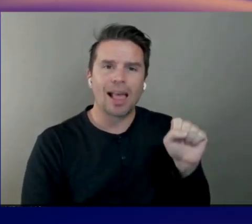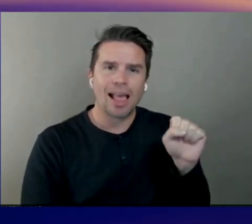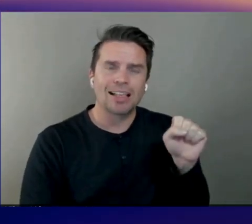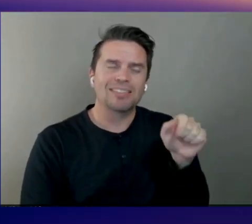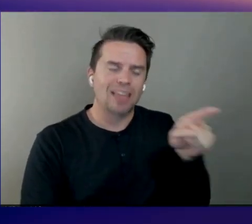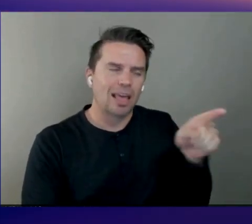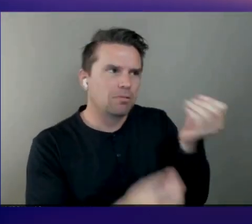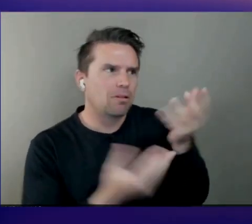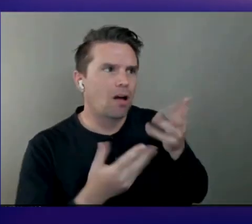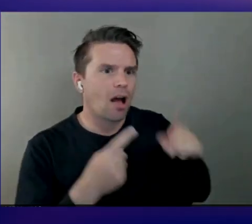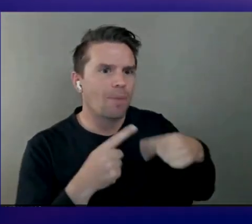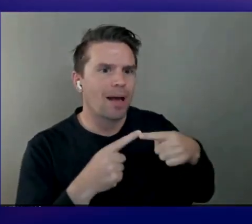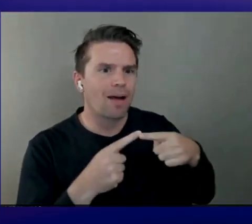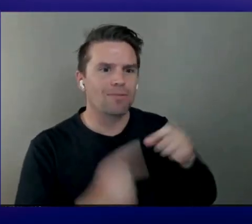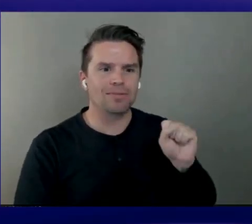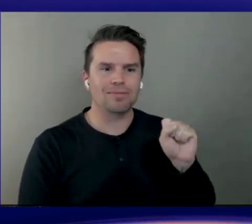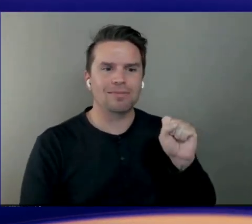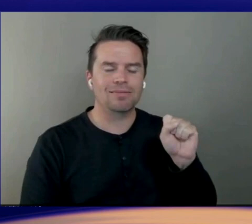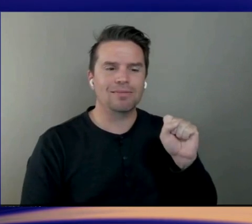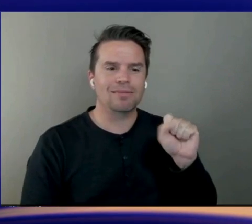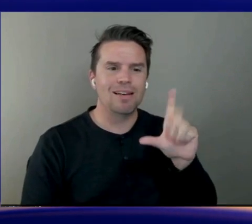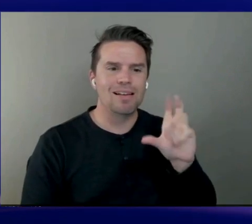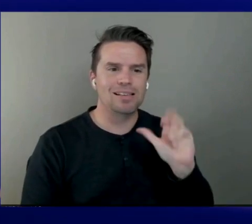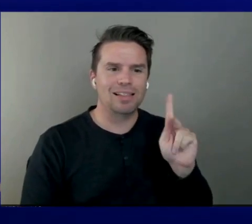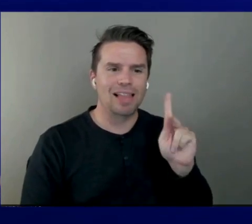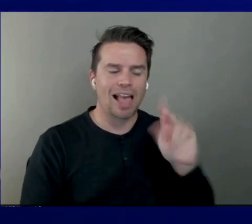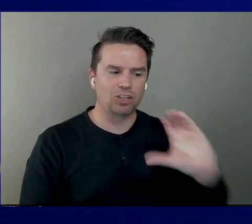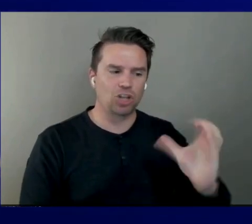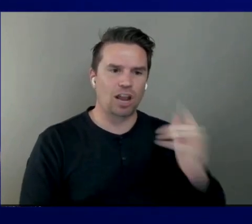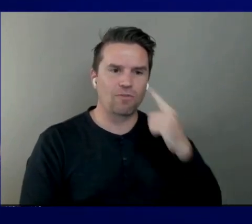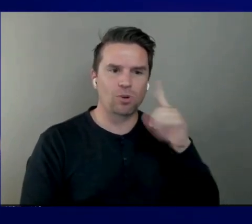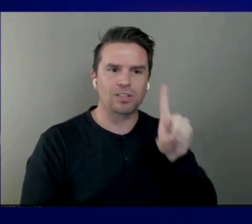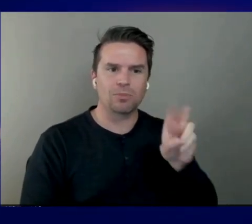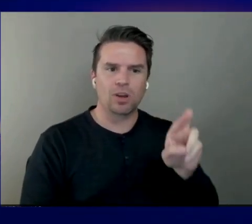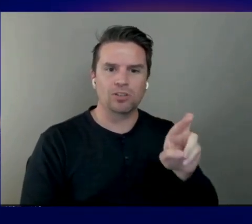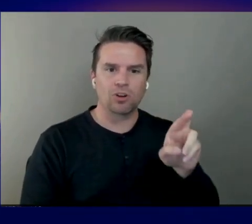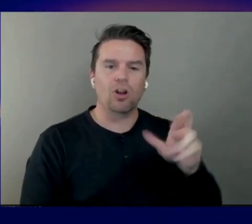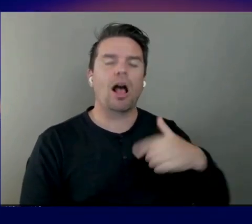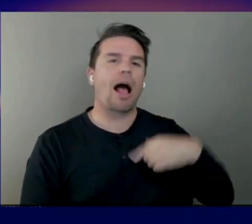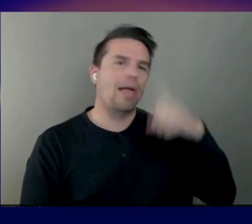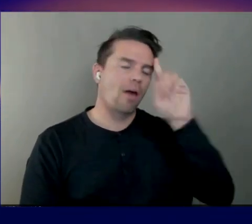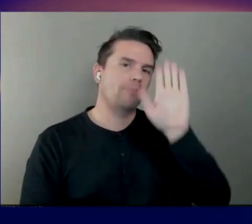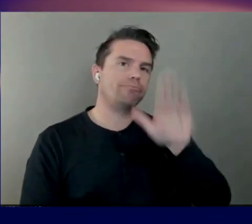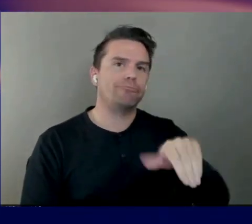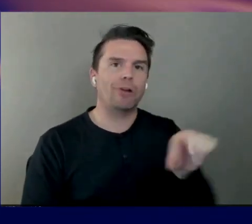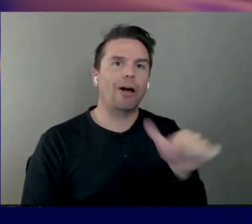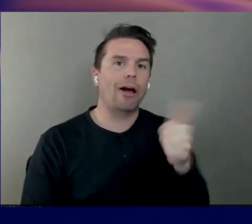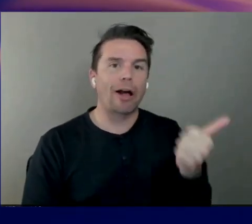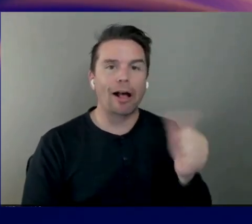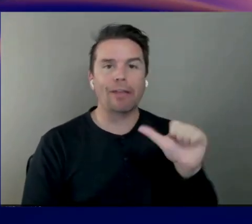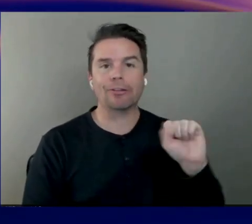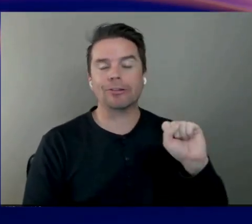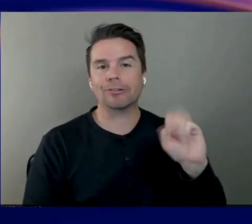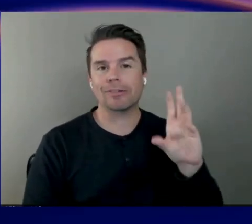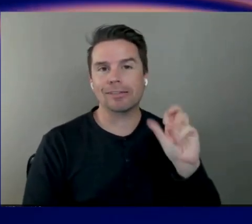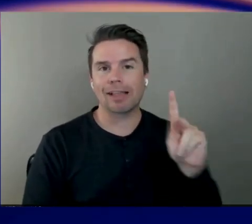And I thought that it was just a, you know, another Slack channel. But I realized that, you know, I'm part of that Slack channel.